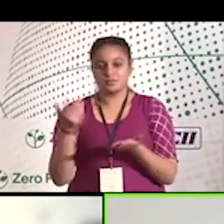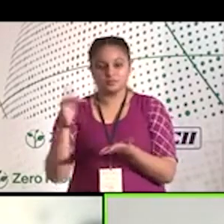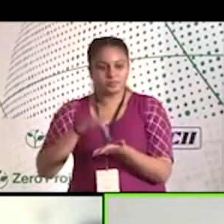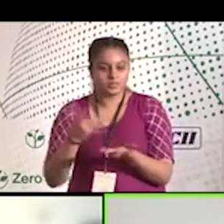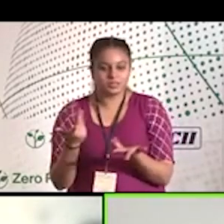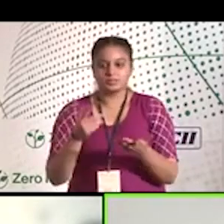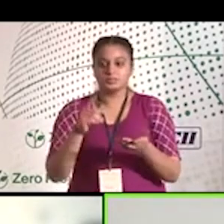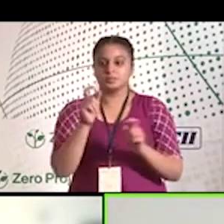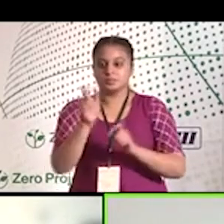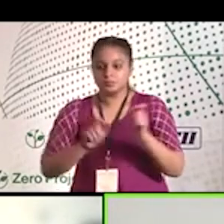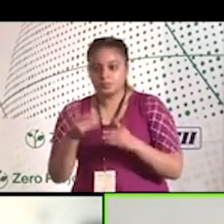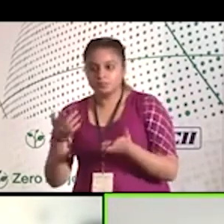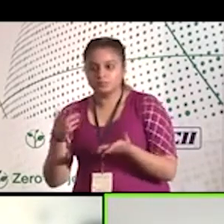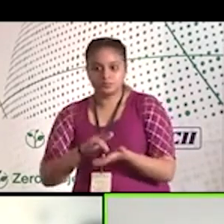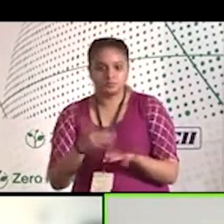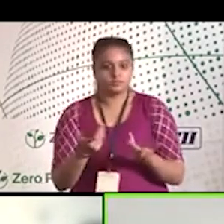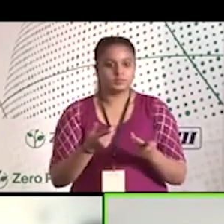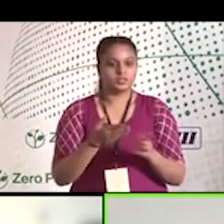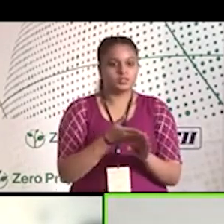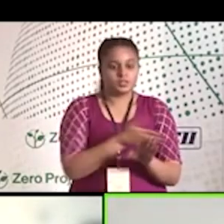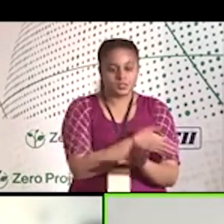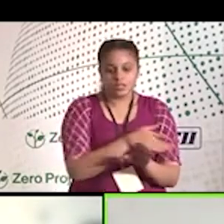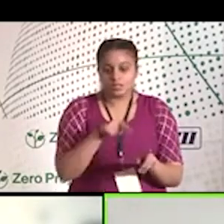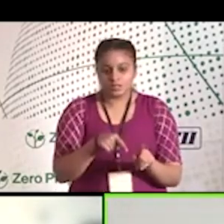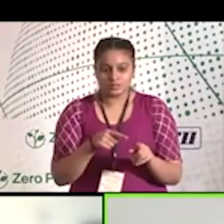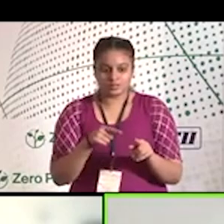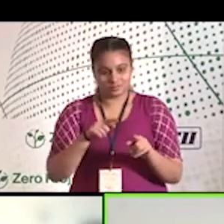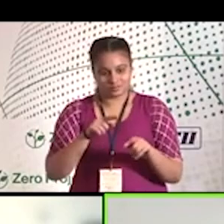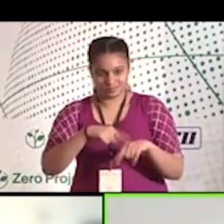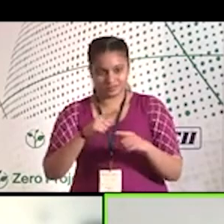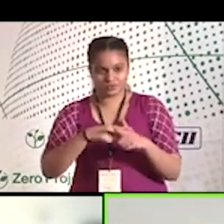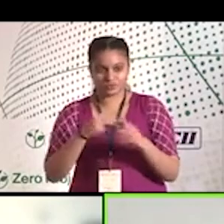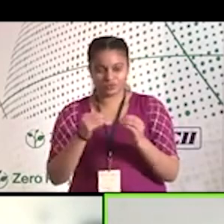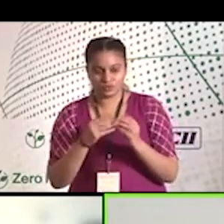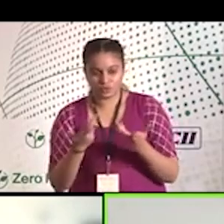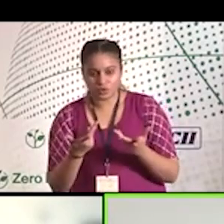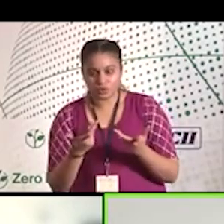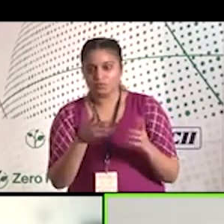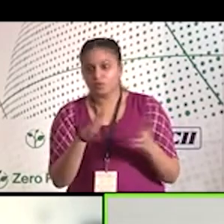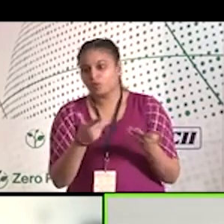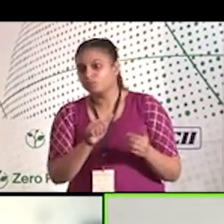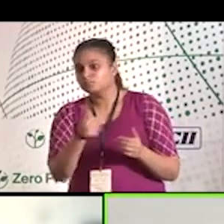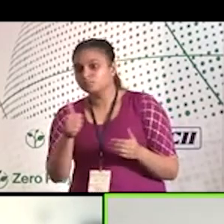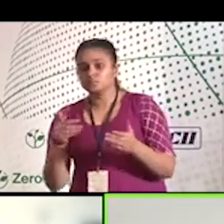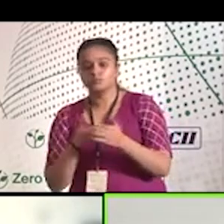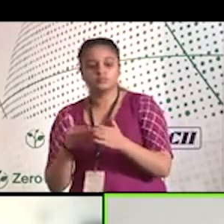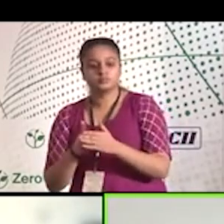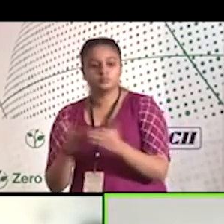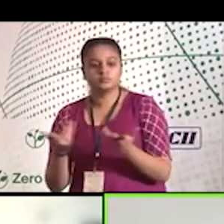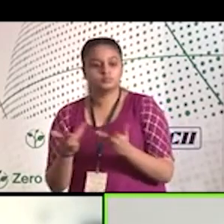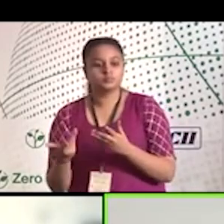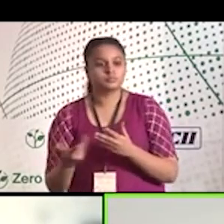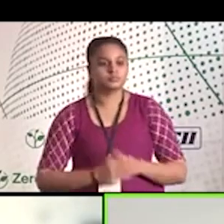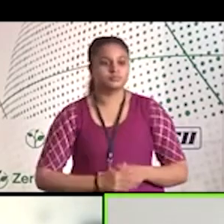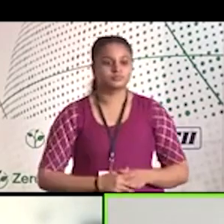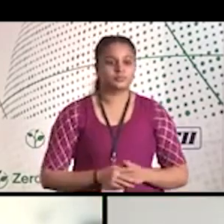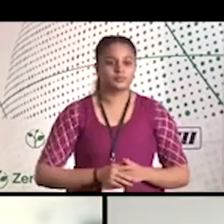But besides that initial employment, what happens to their subsequent employment? So what do you. Patrick Great, thanks.